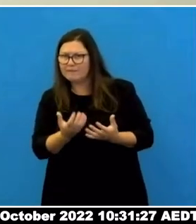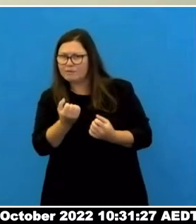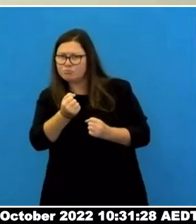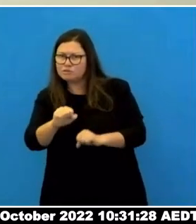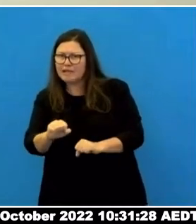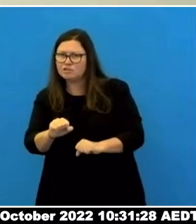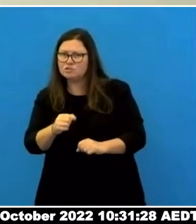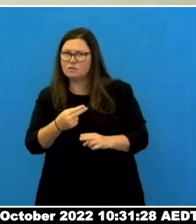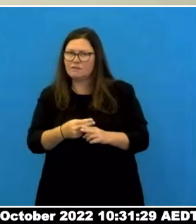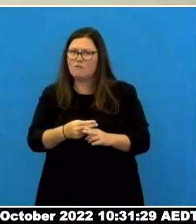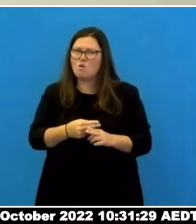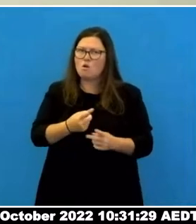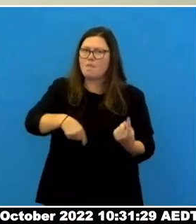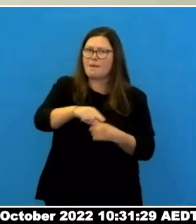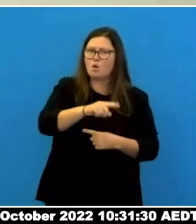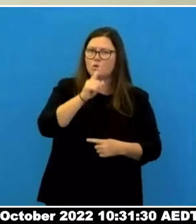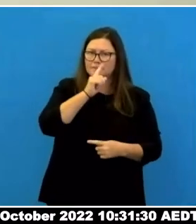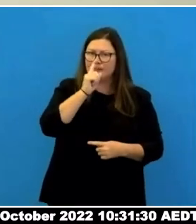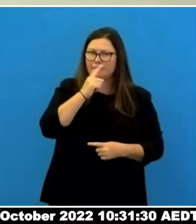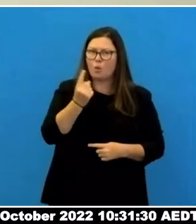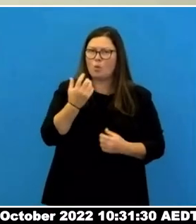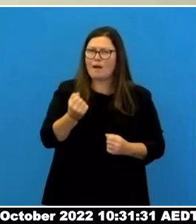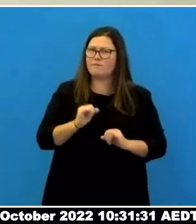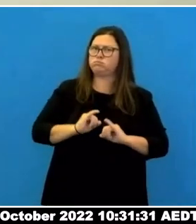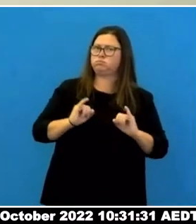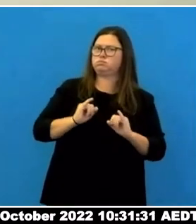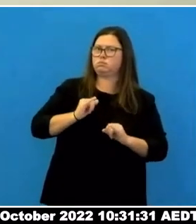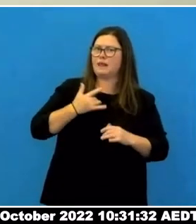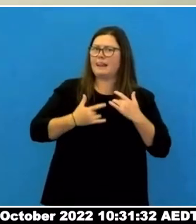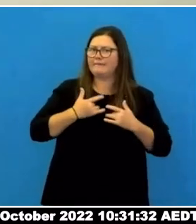in a very tangible and clear way.